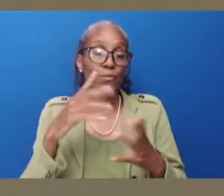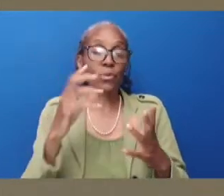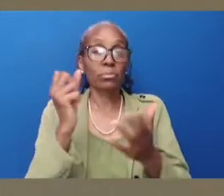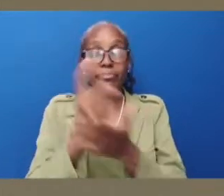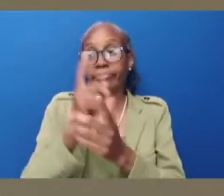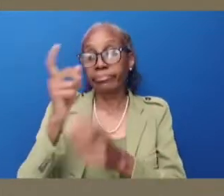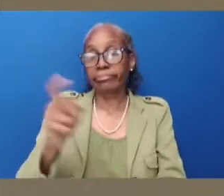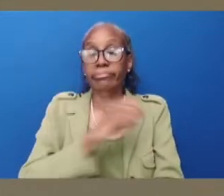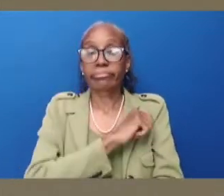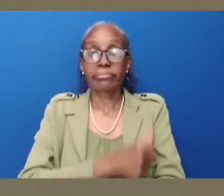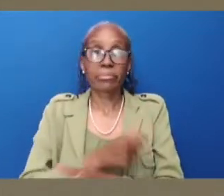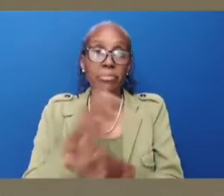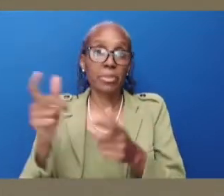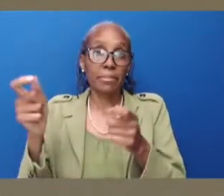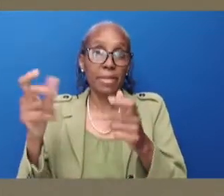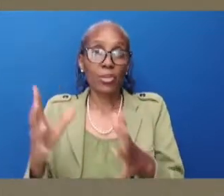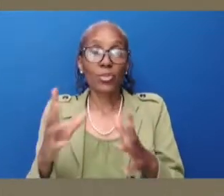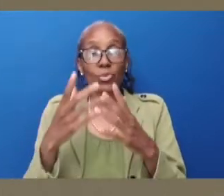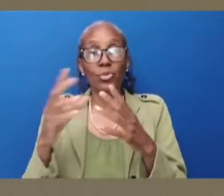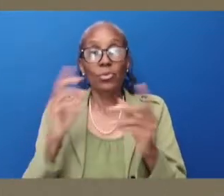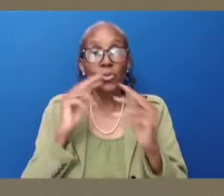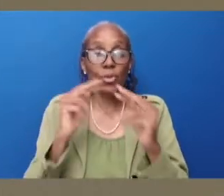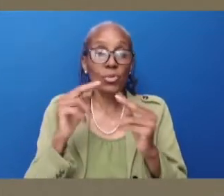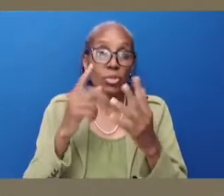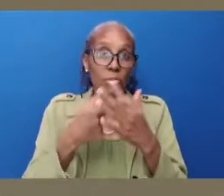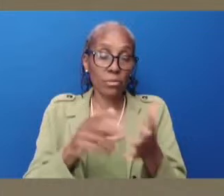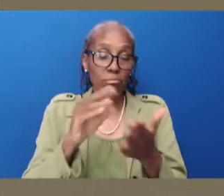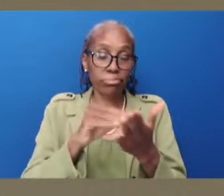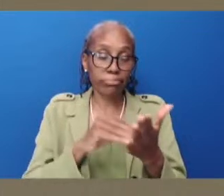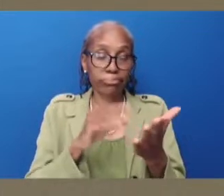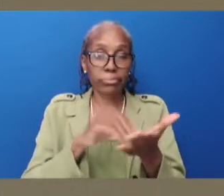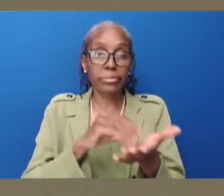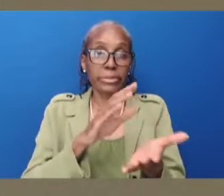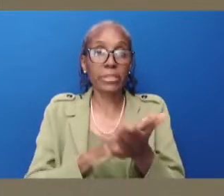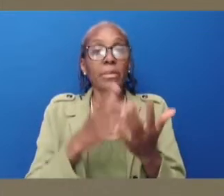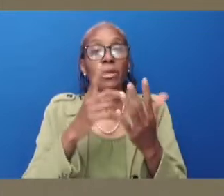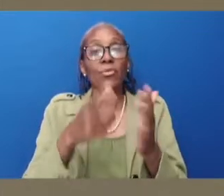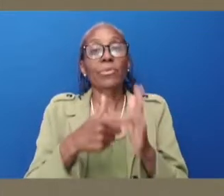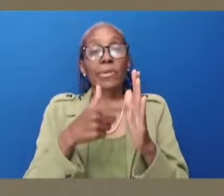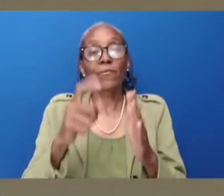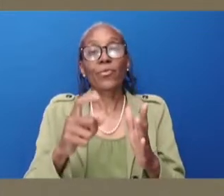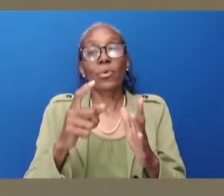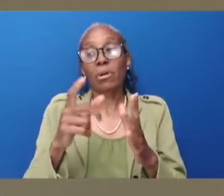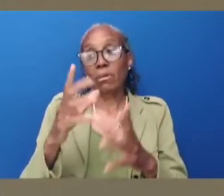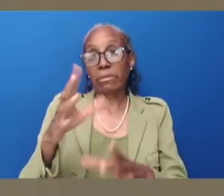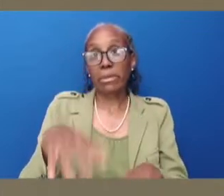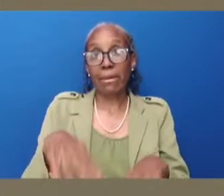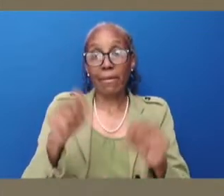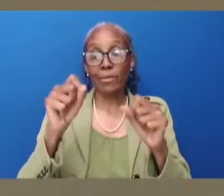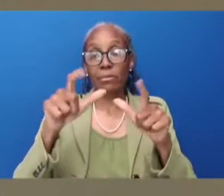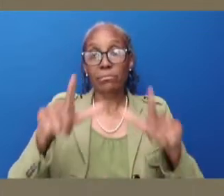FINALLY, THE CHAIR WILL ENTERTAIN A MOTION TO AUTHORIZE